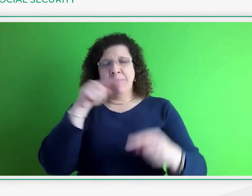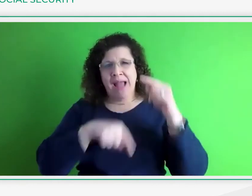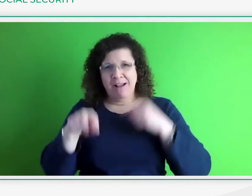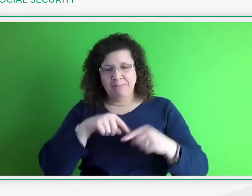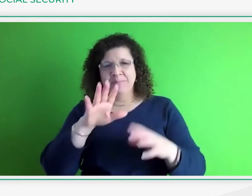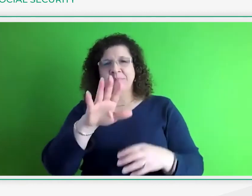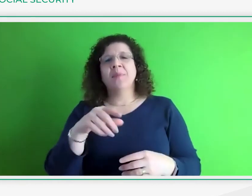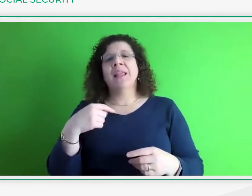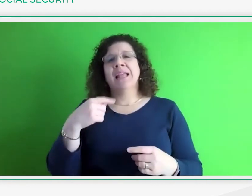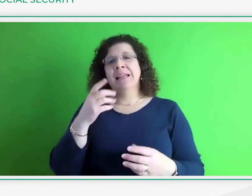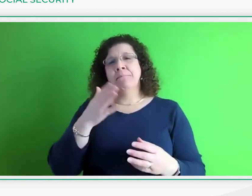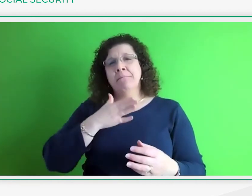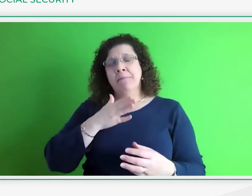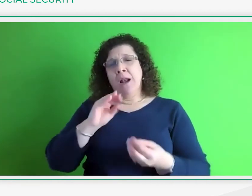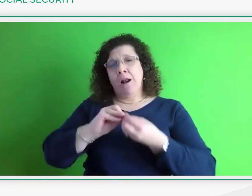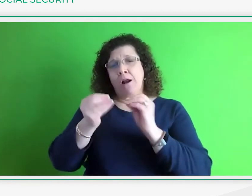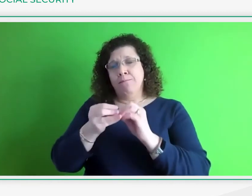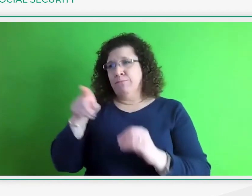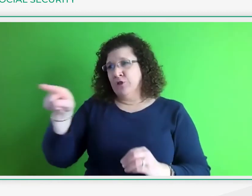So let me back up for a moment.